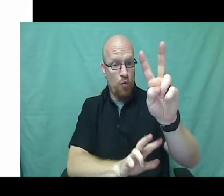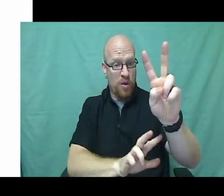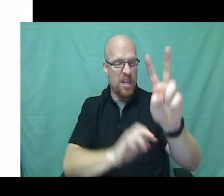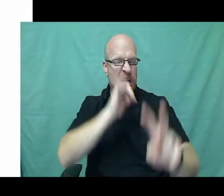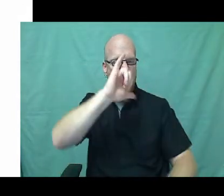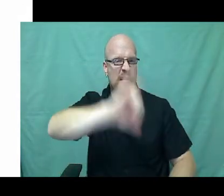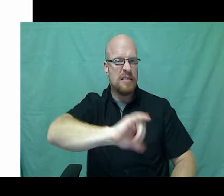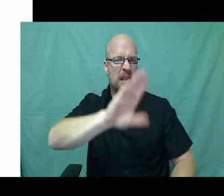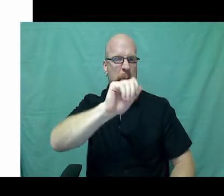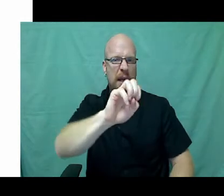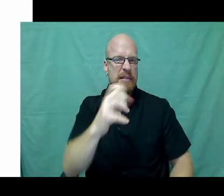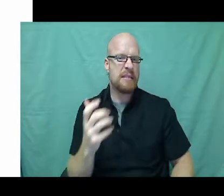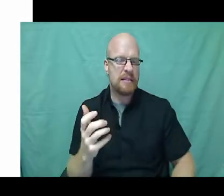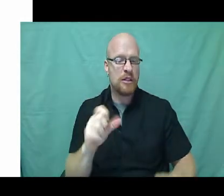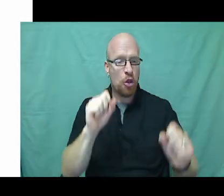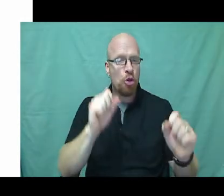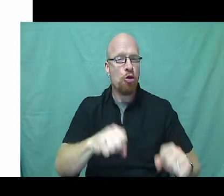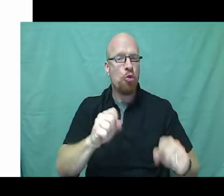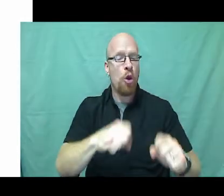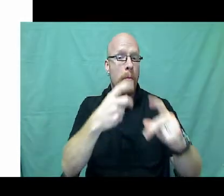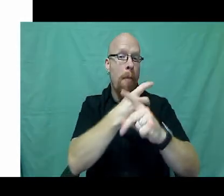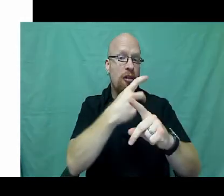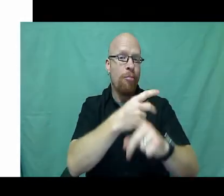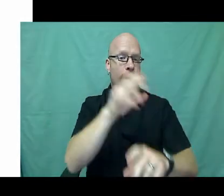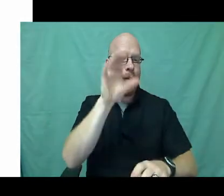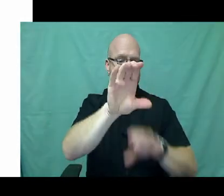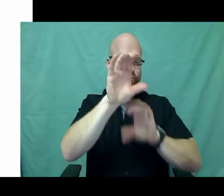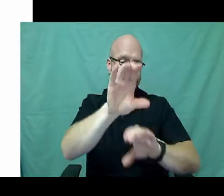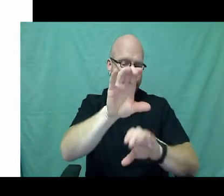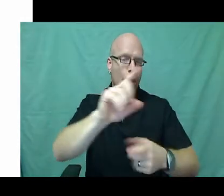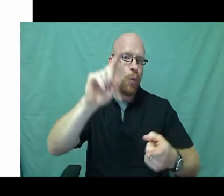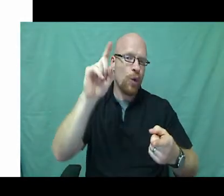[ Pause ]